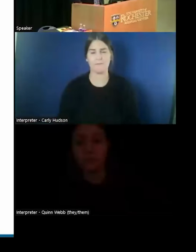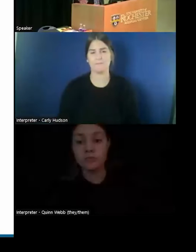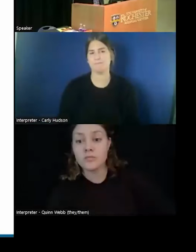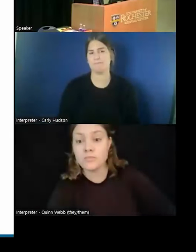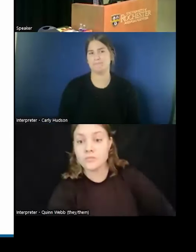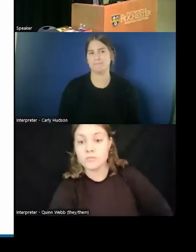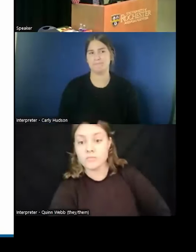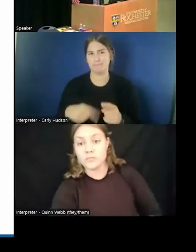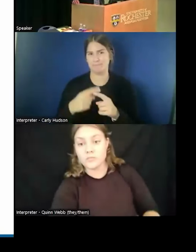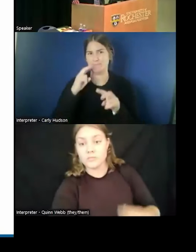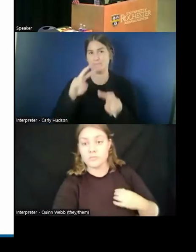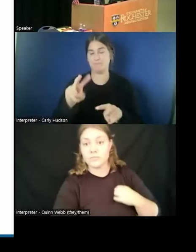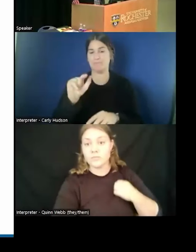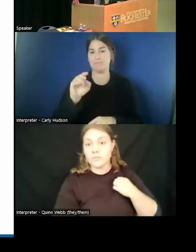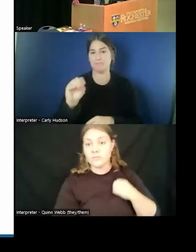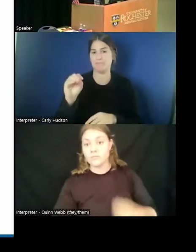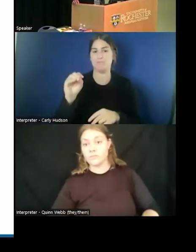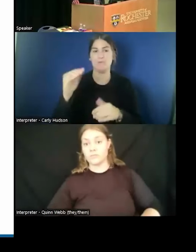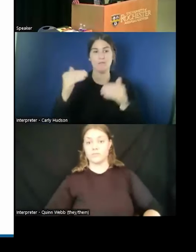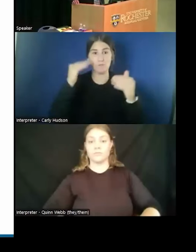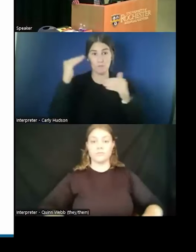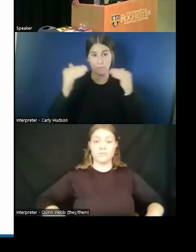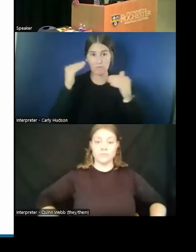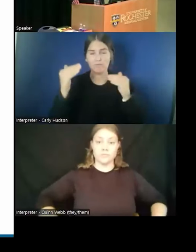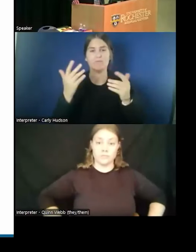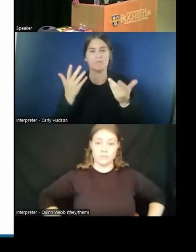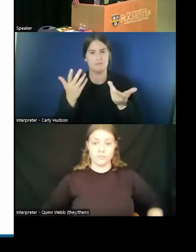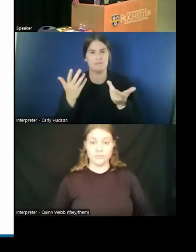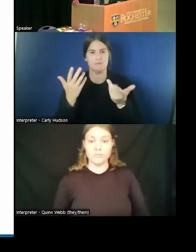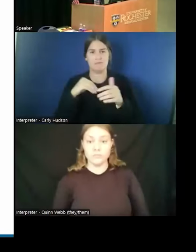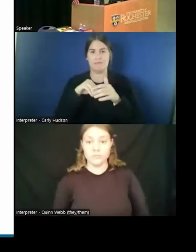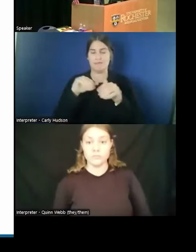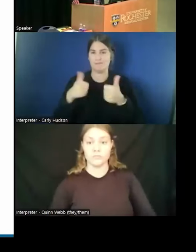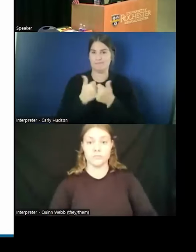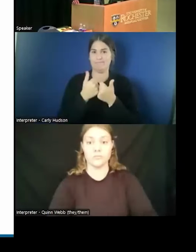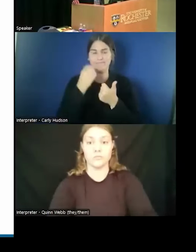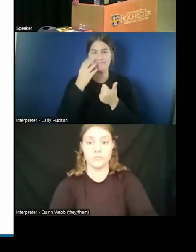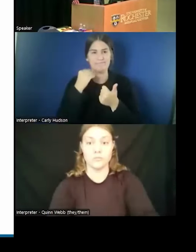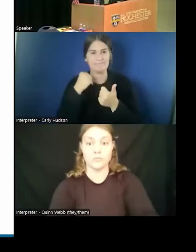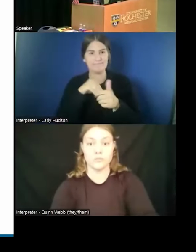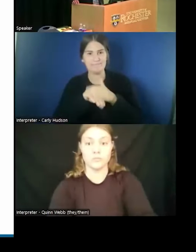we look at Latino adults having more likely um to to have challenges accessing uh accessing healthc